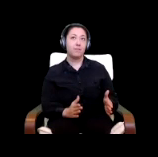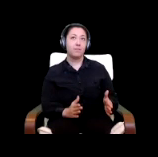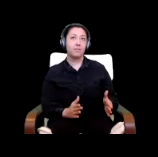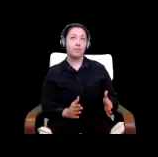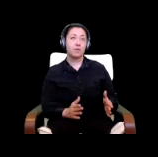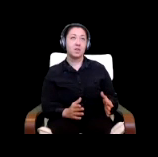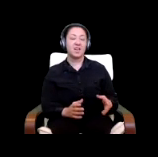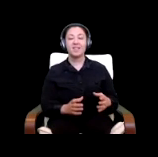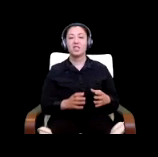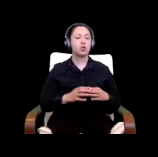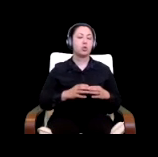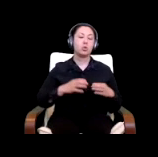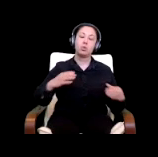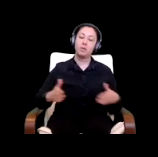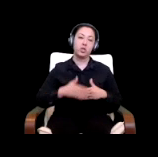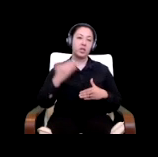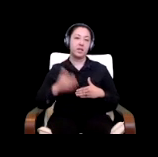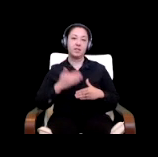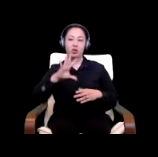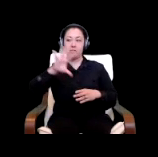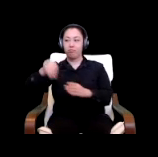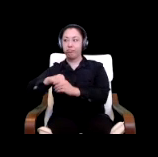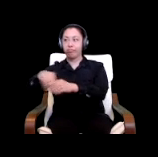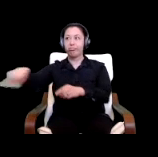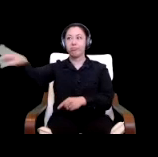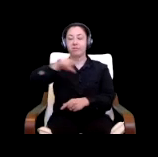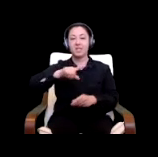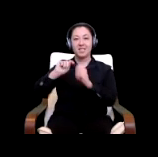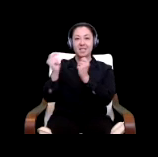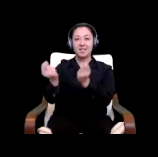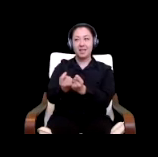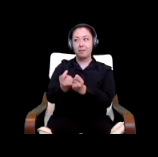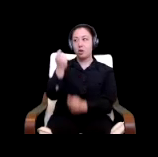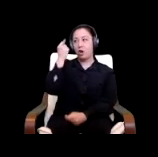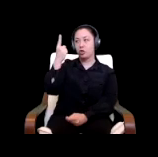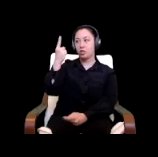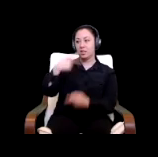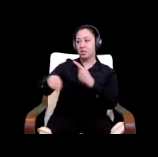much easier to get the entire team to know the sign for medicine then to learn very intricate